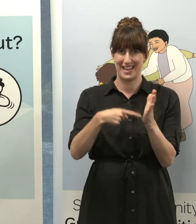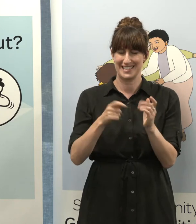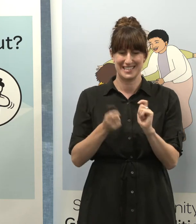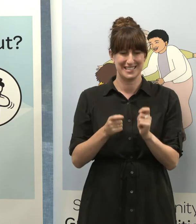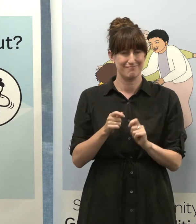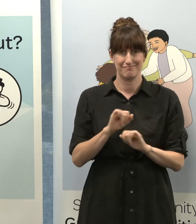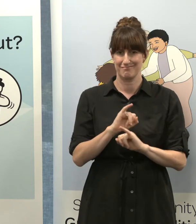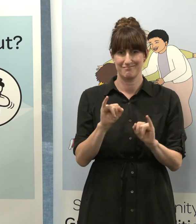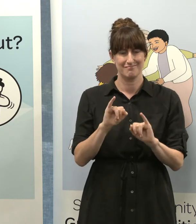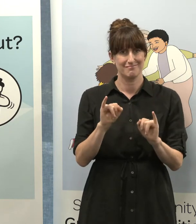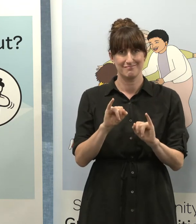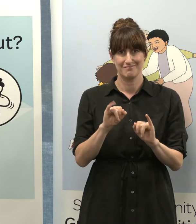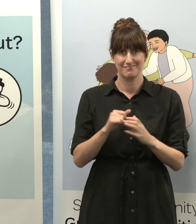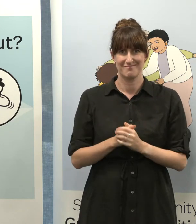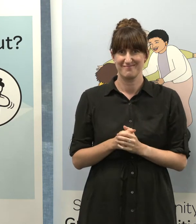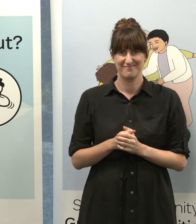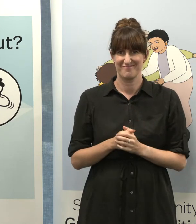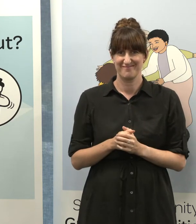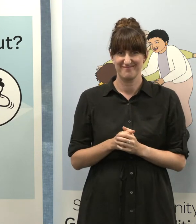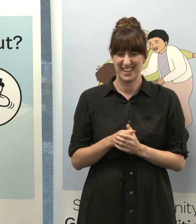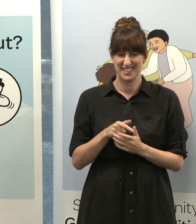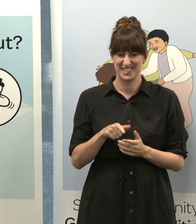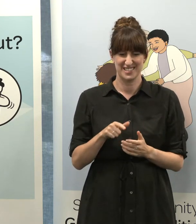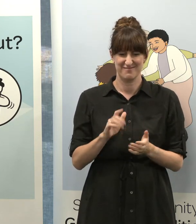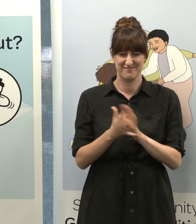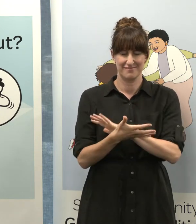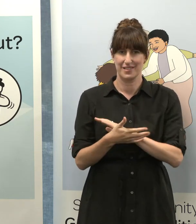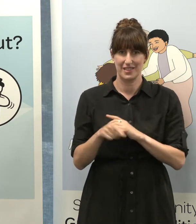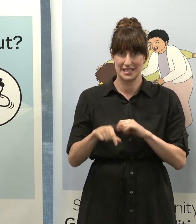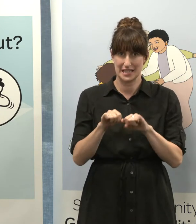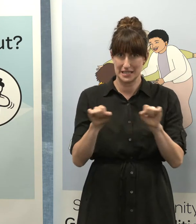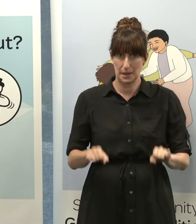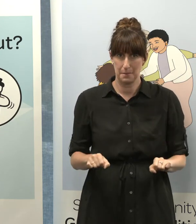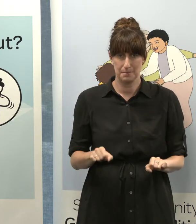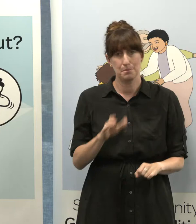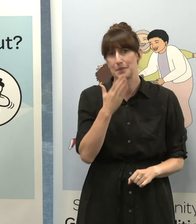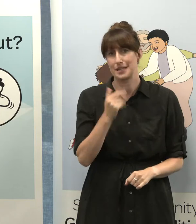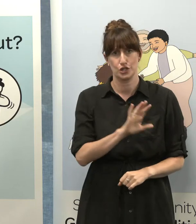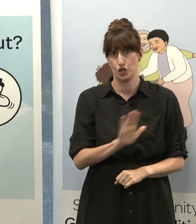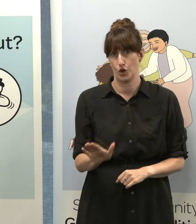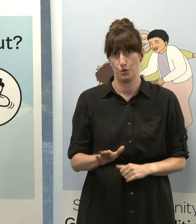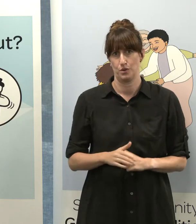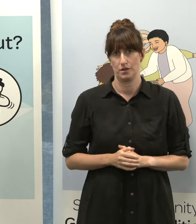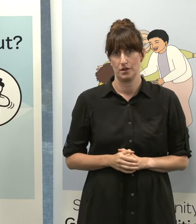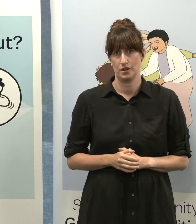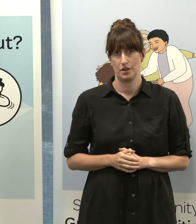selling or attempting to on sell rapid antigen tests is